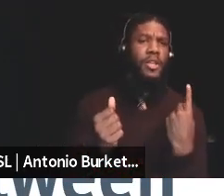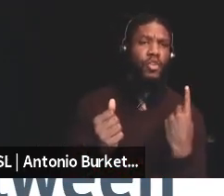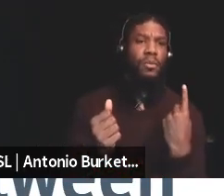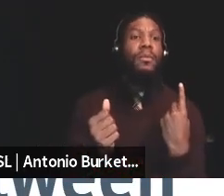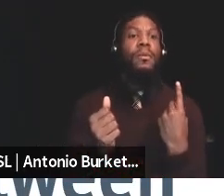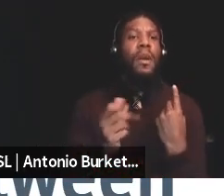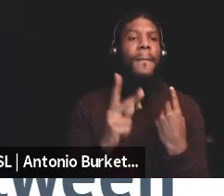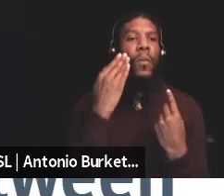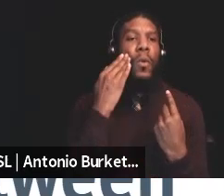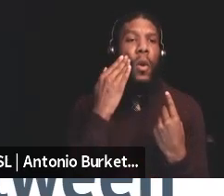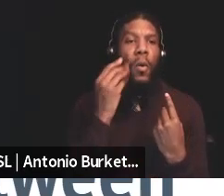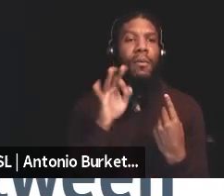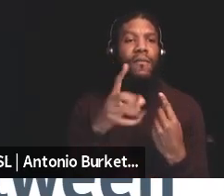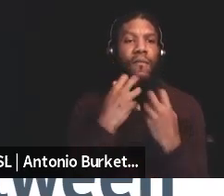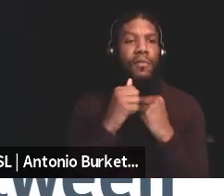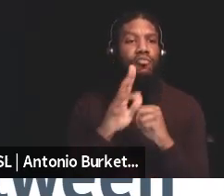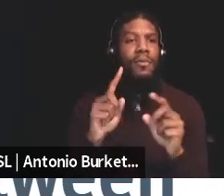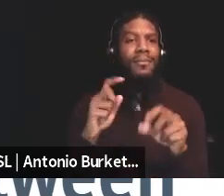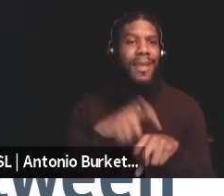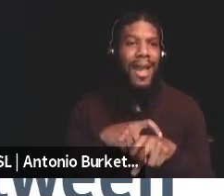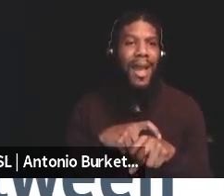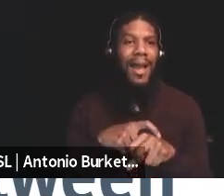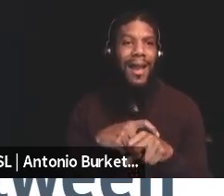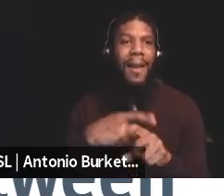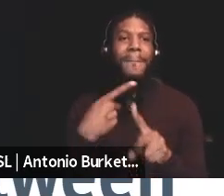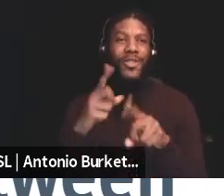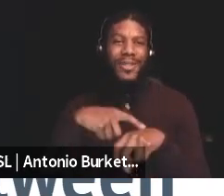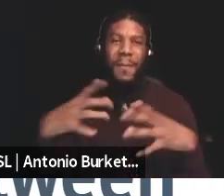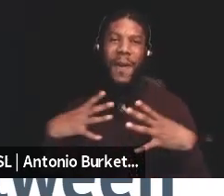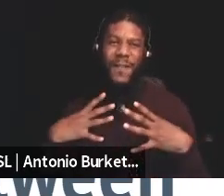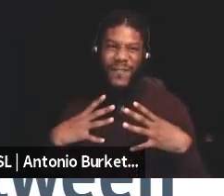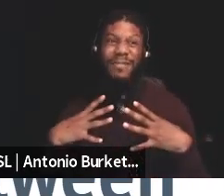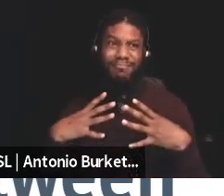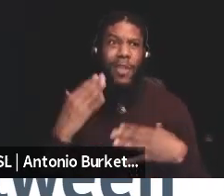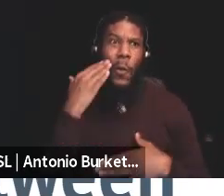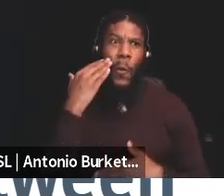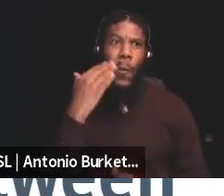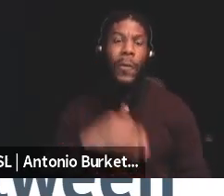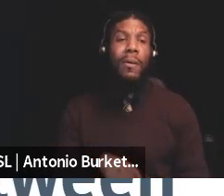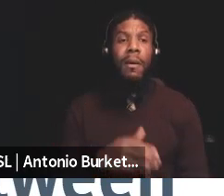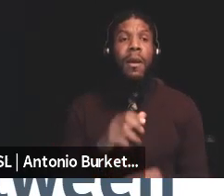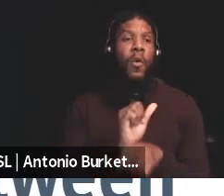their time, including their time off. I work with tutors to set their notifications on Slack from